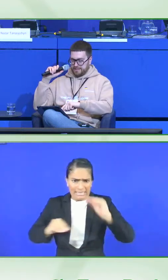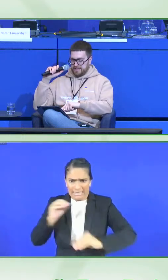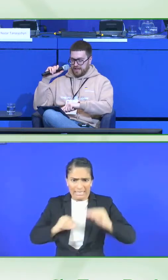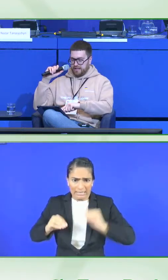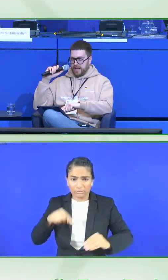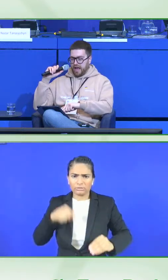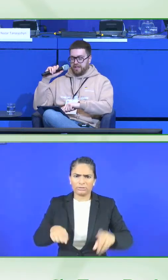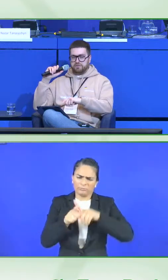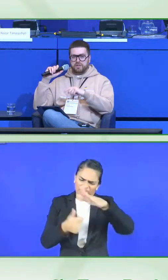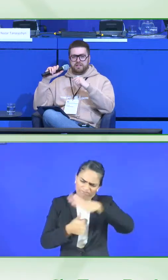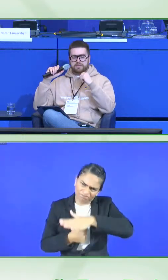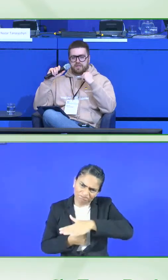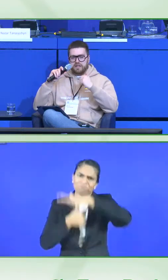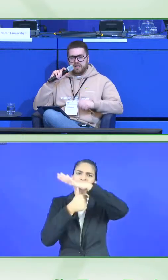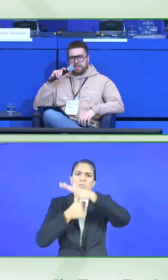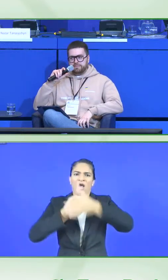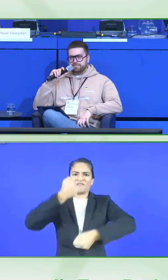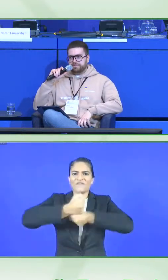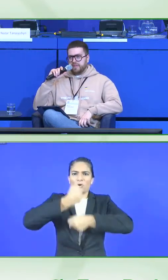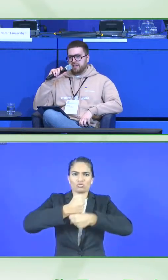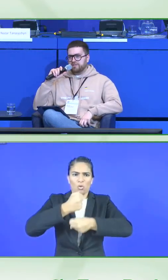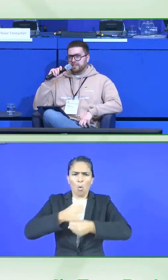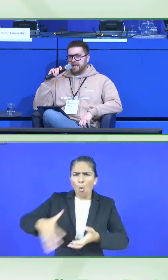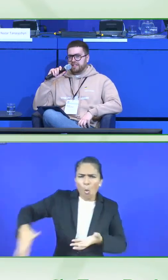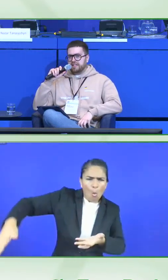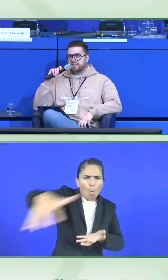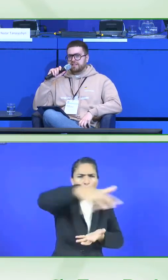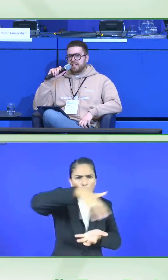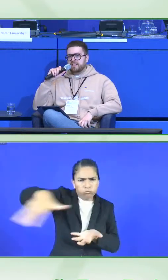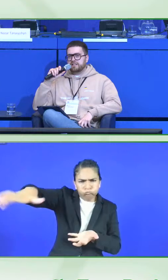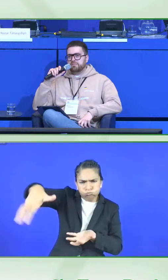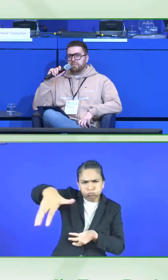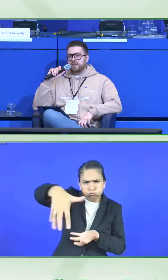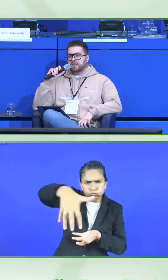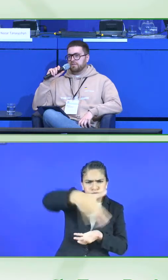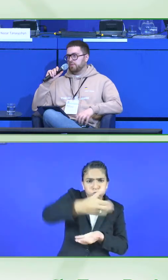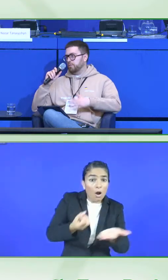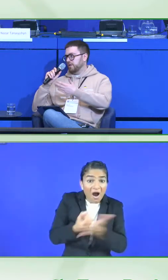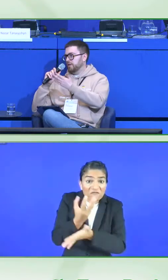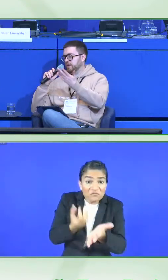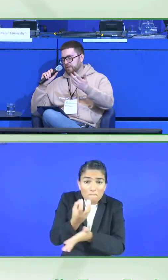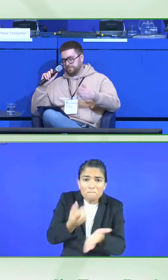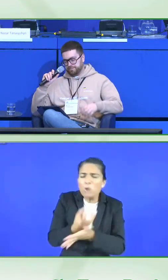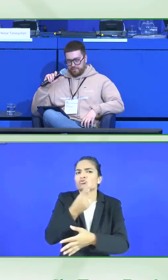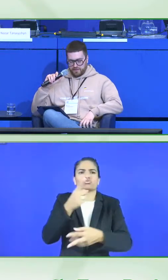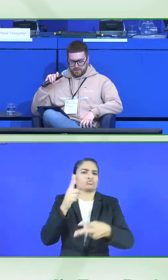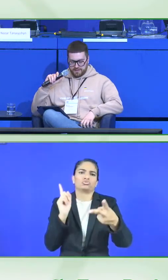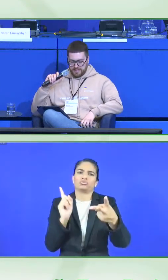Minister of social policy of Ukraine.